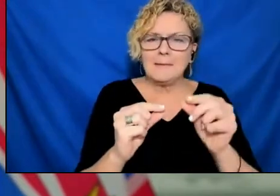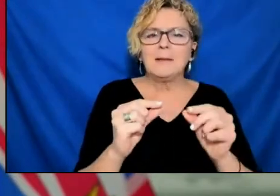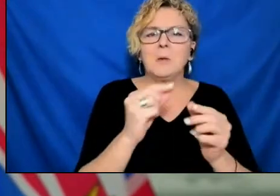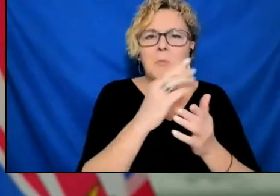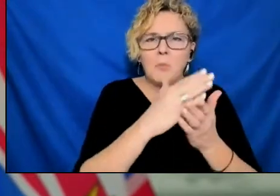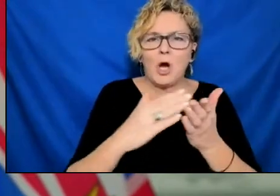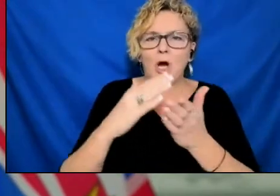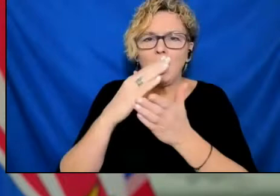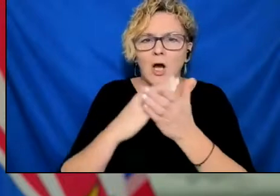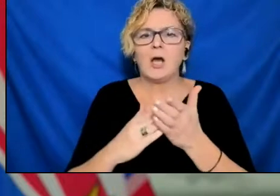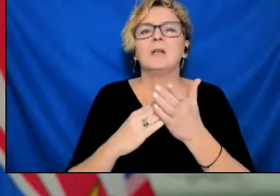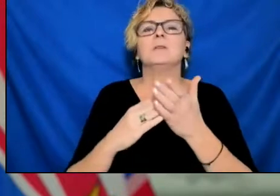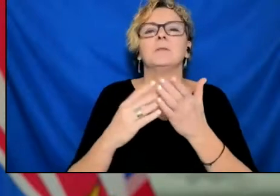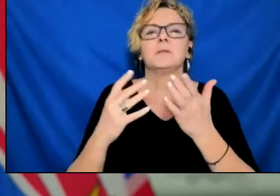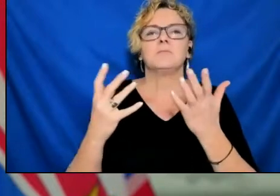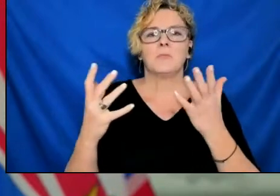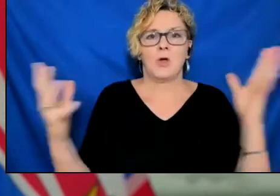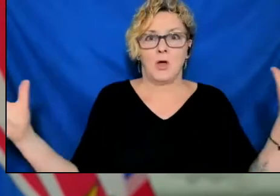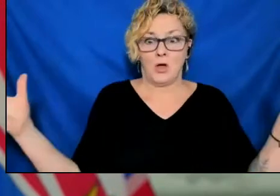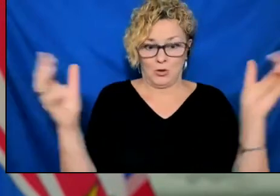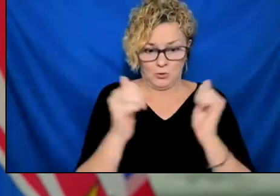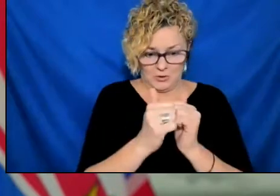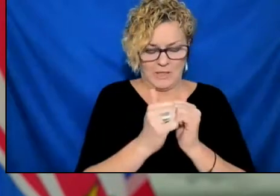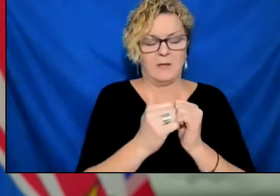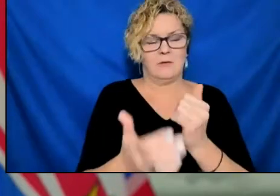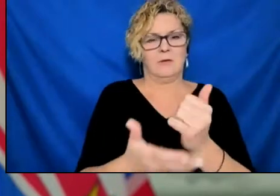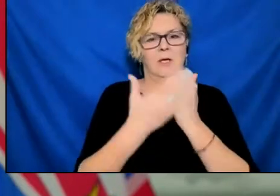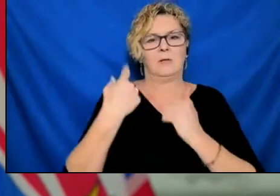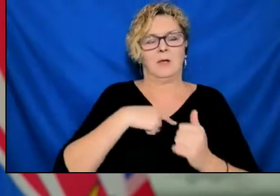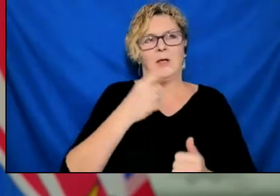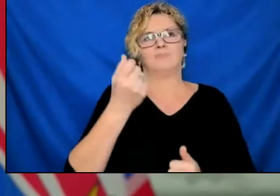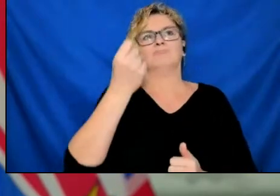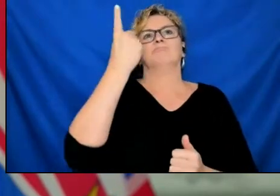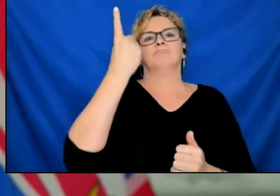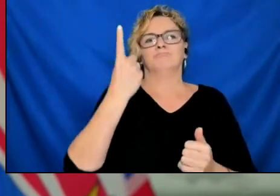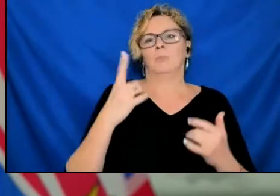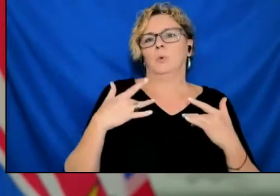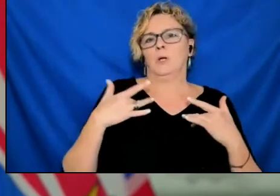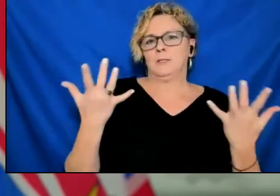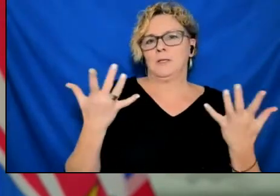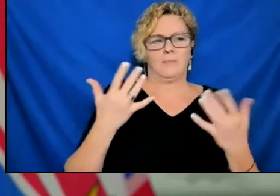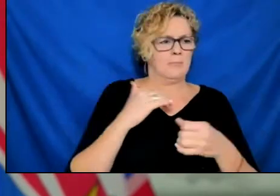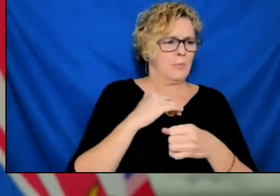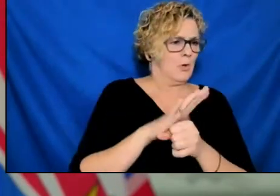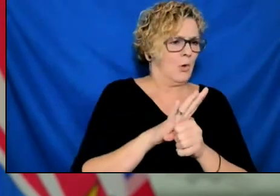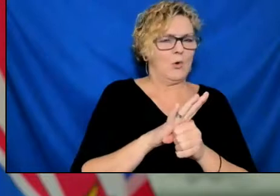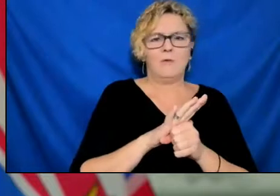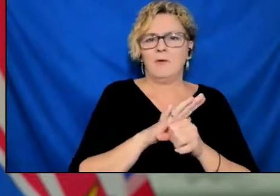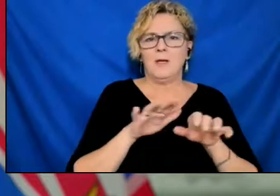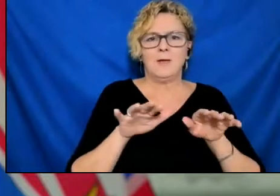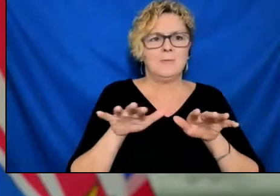helps us put together the picture of how this virus is